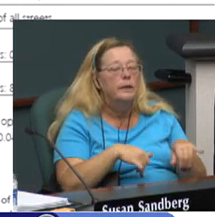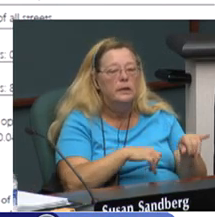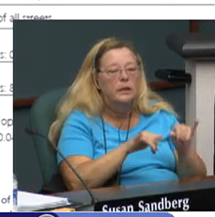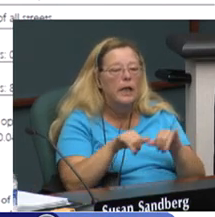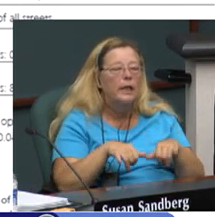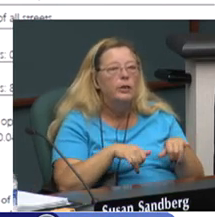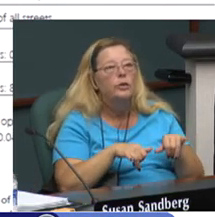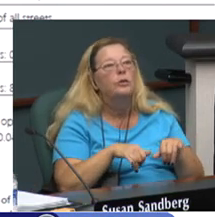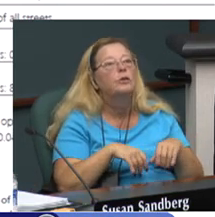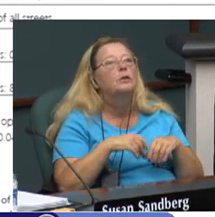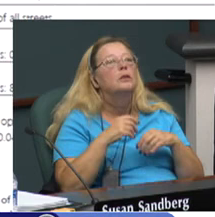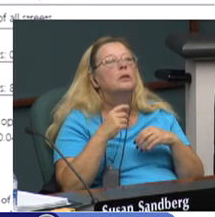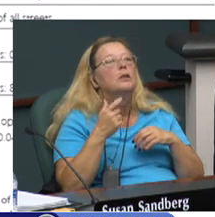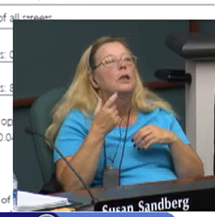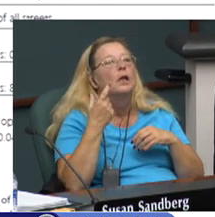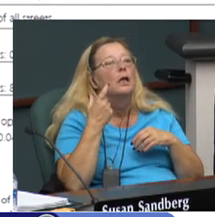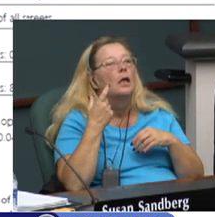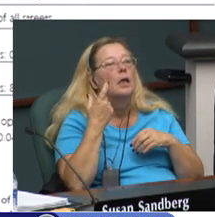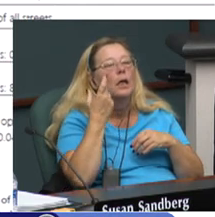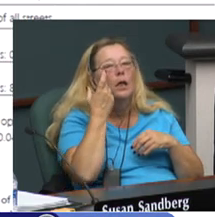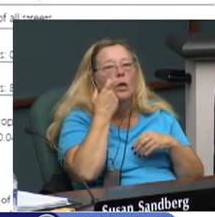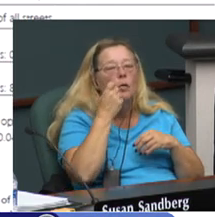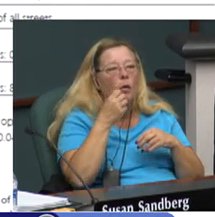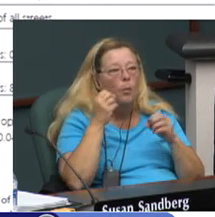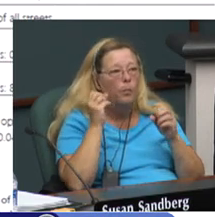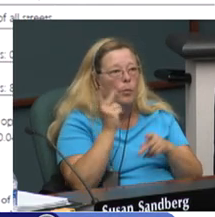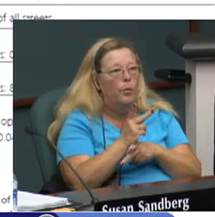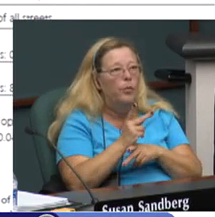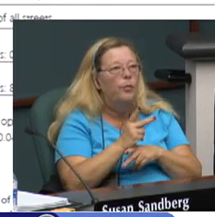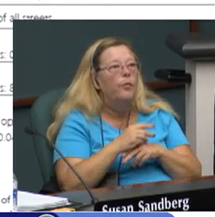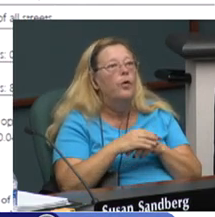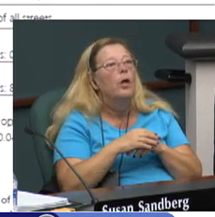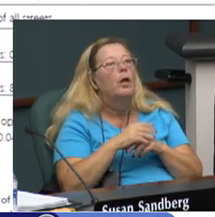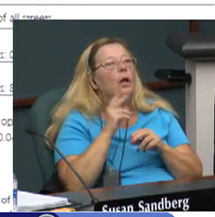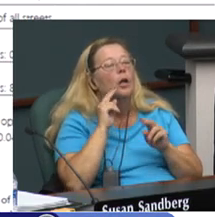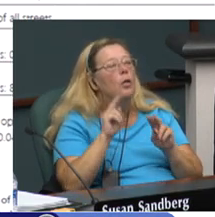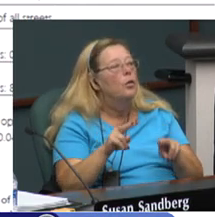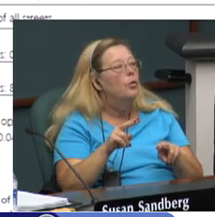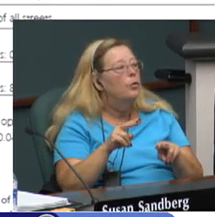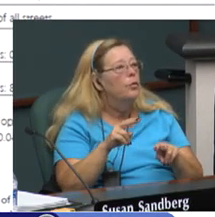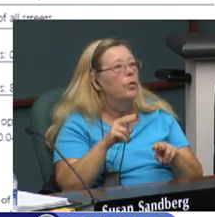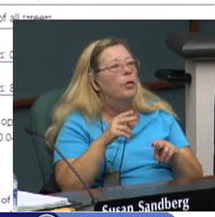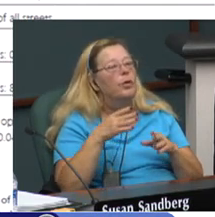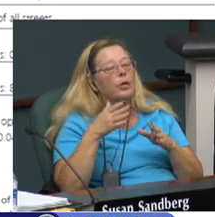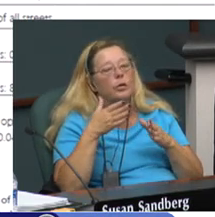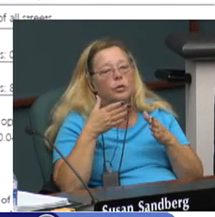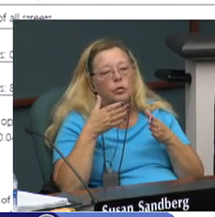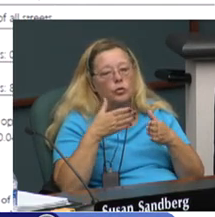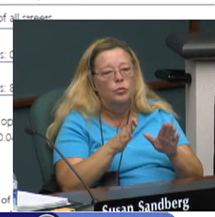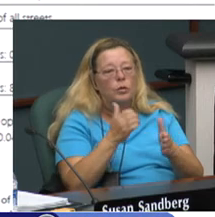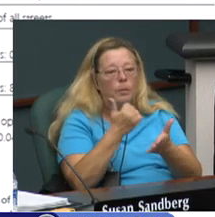plan that was just recently approved looking at street parking the tree plot